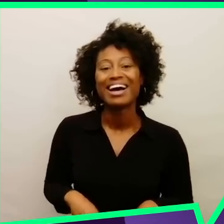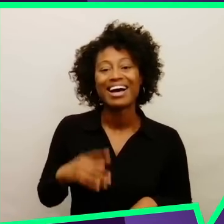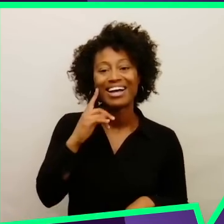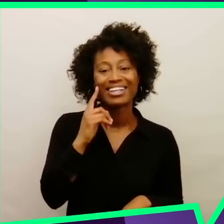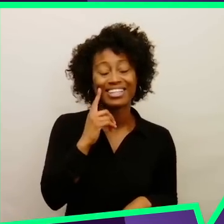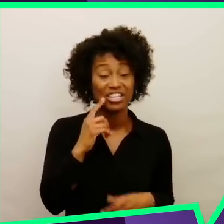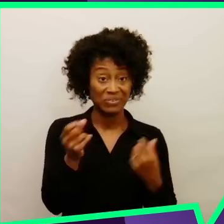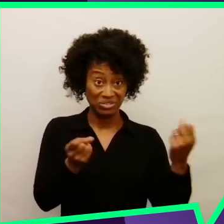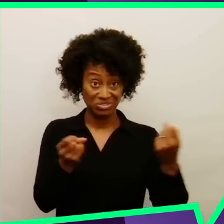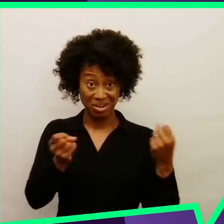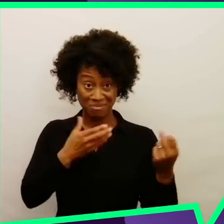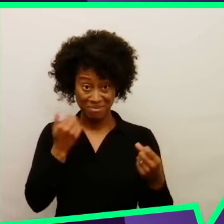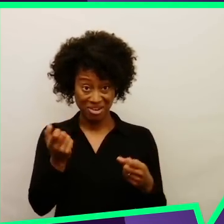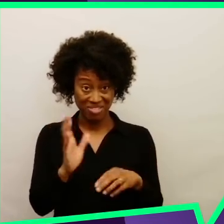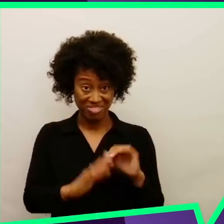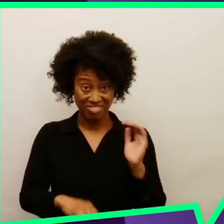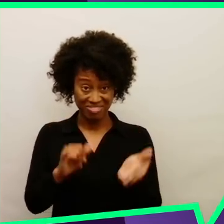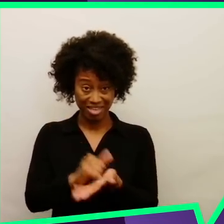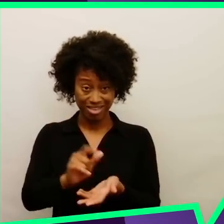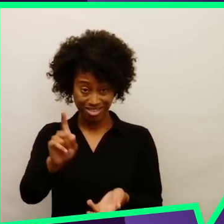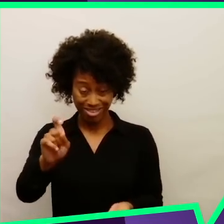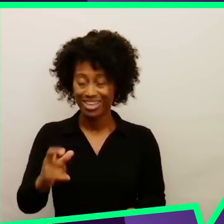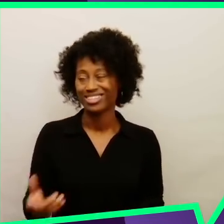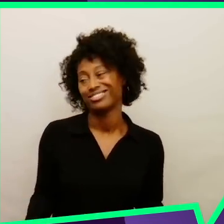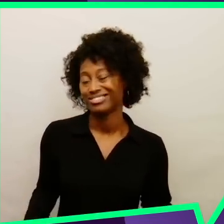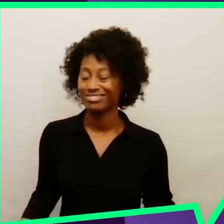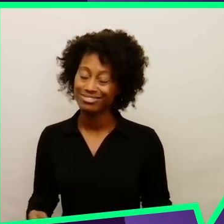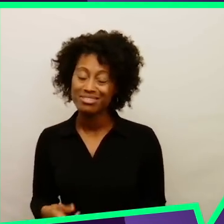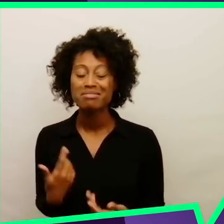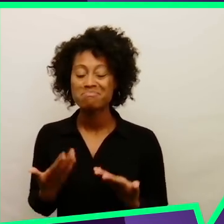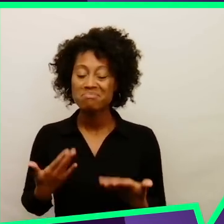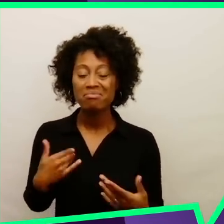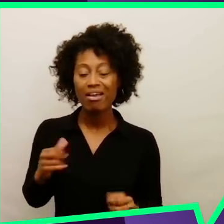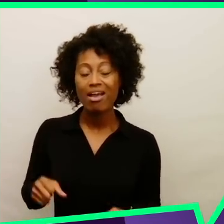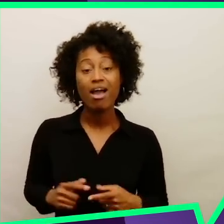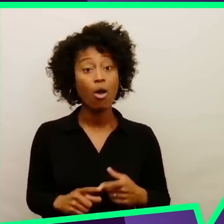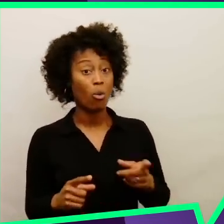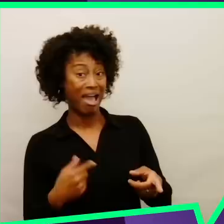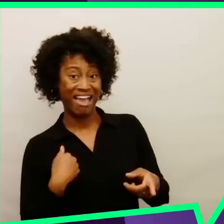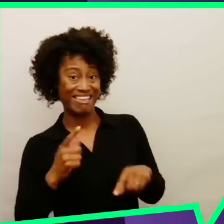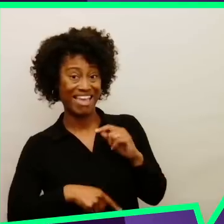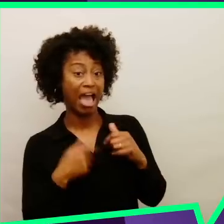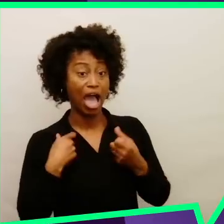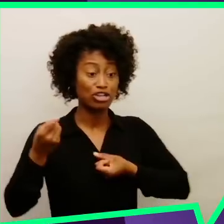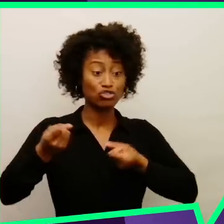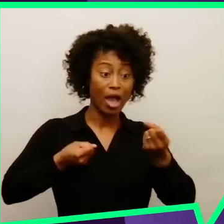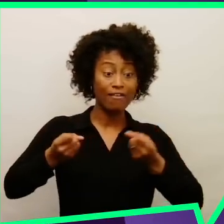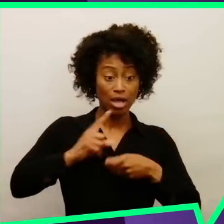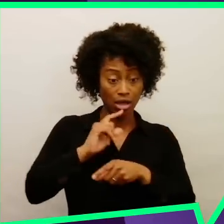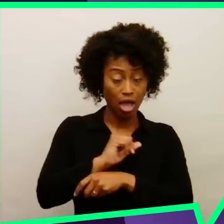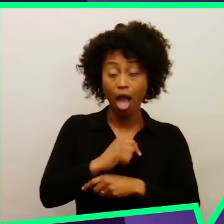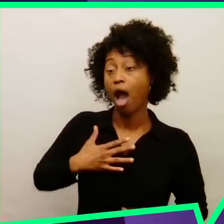Do you think you'd be able to drive better than that? Yeah. Yeah, you would. OK, I agree. That's fair. I can't even drive that fast, and I drive a car.